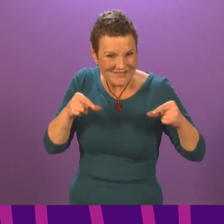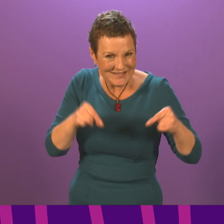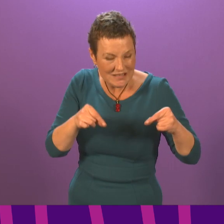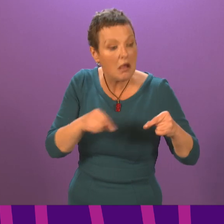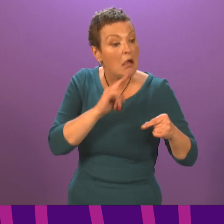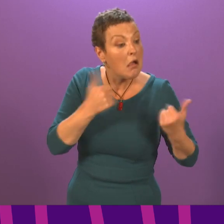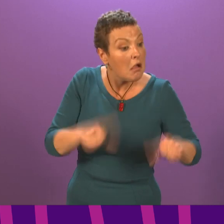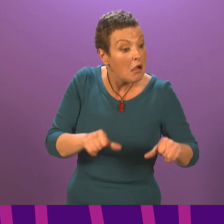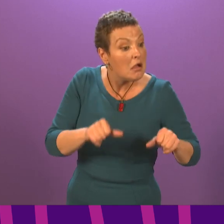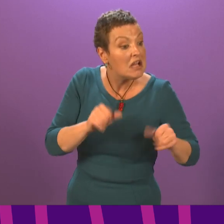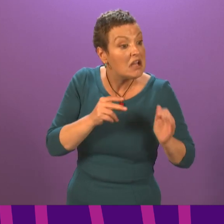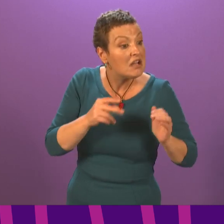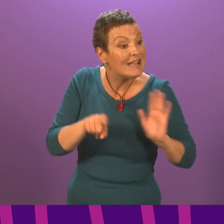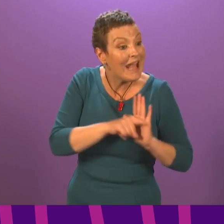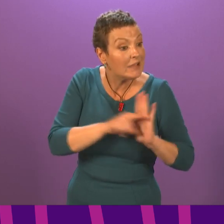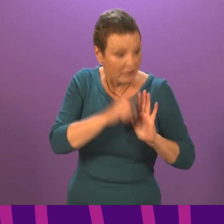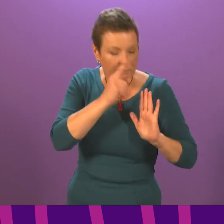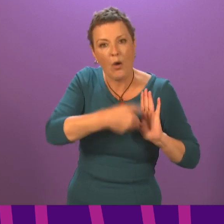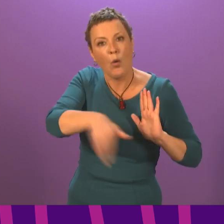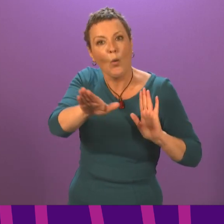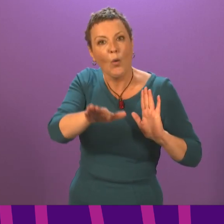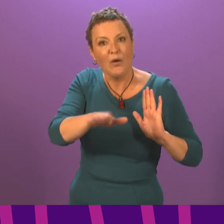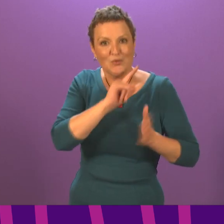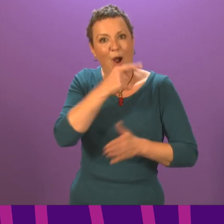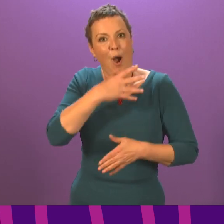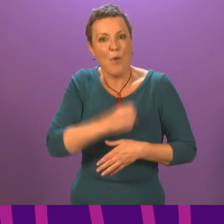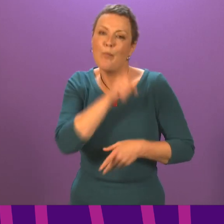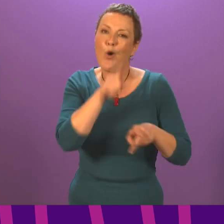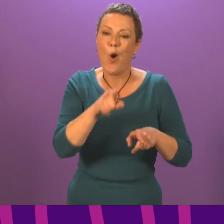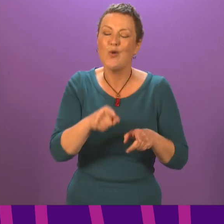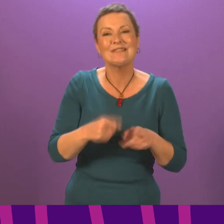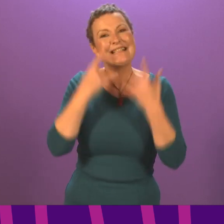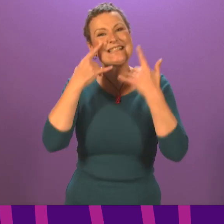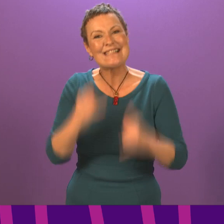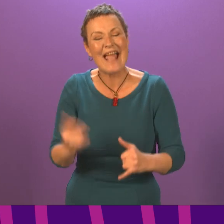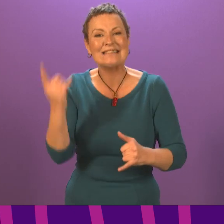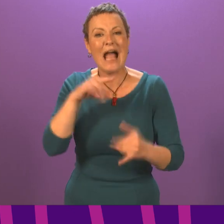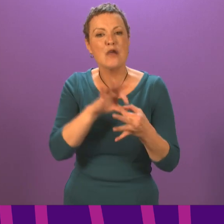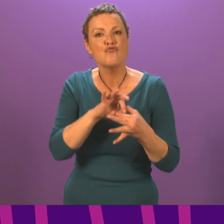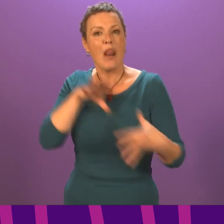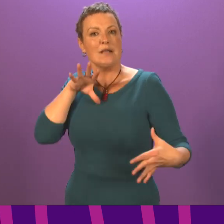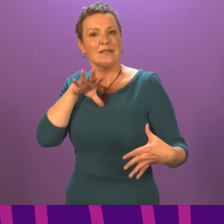are reassured enough that test to release can be implemented in a way that sufficiently minimises risk.